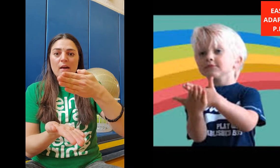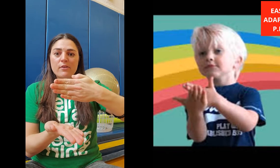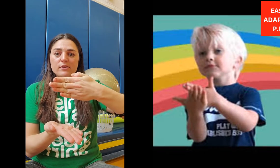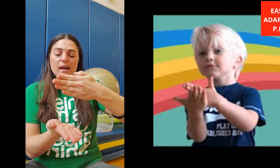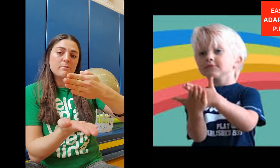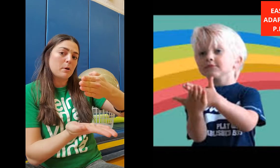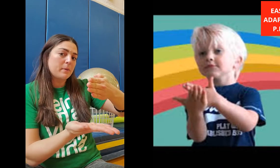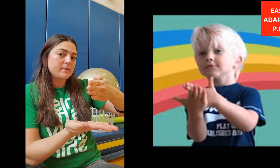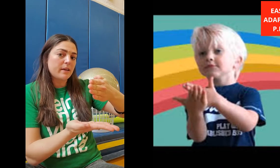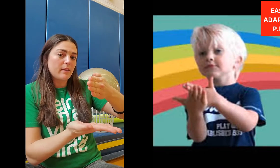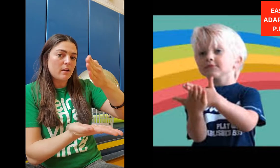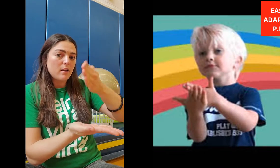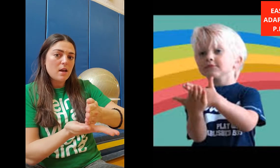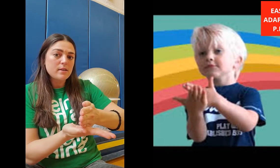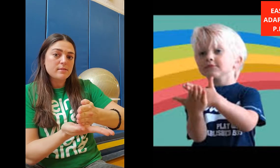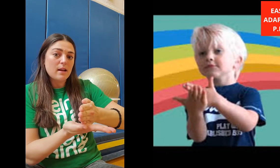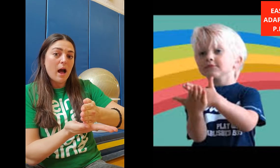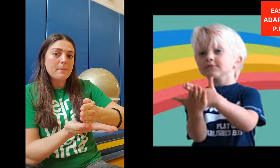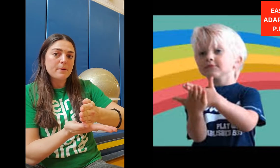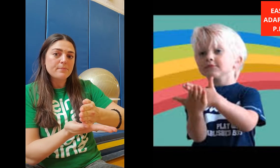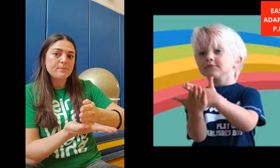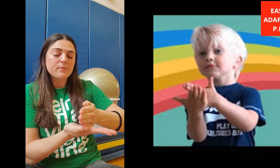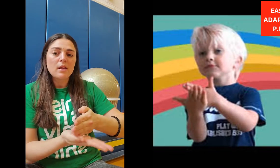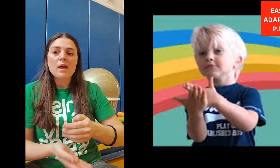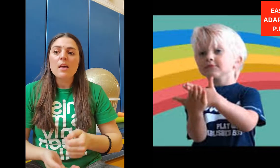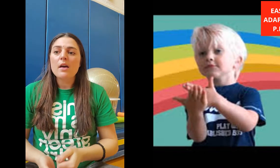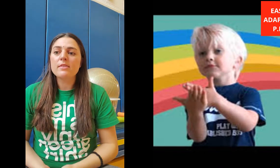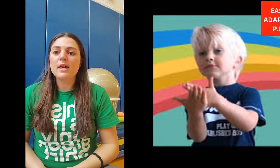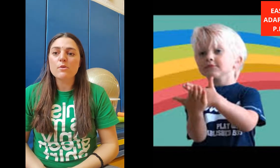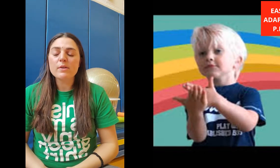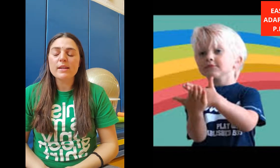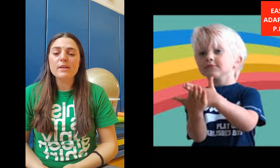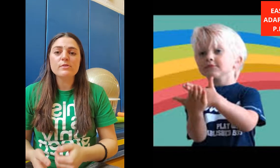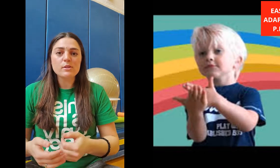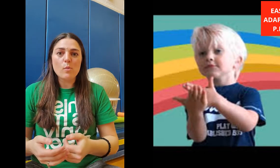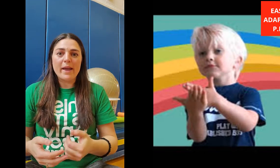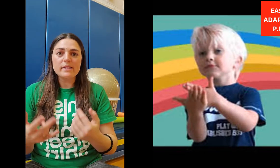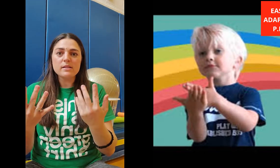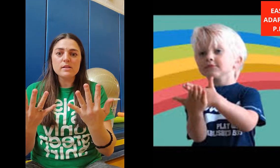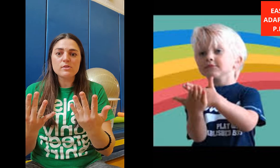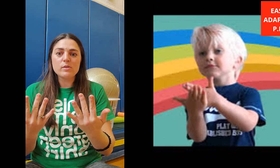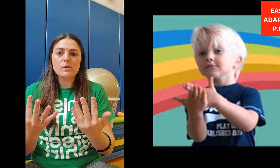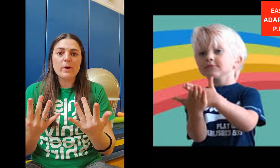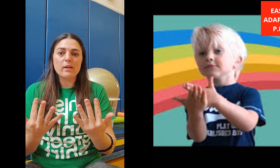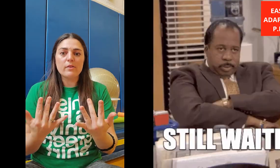other is kind of perpendicular. Stop. The other one that I use is wait. So it's a wiggle of the